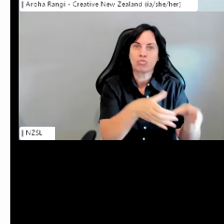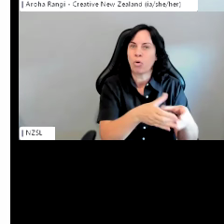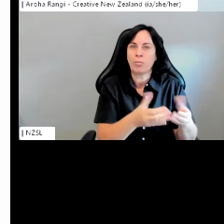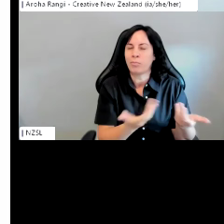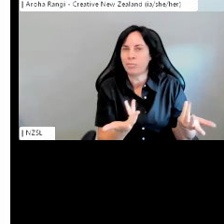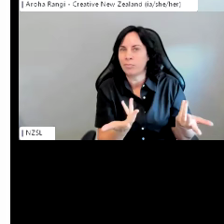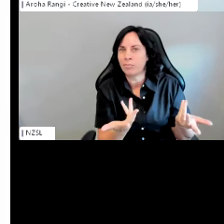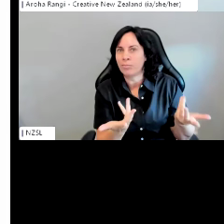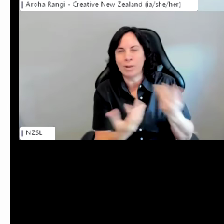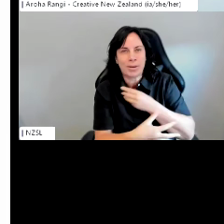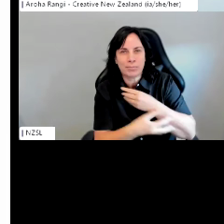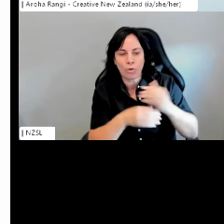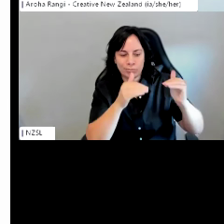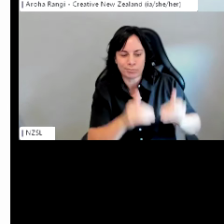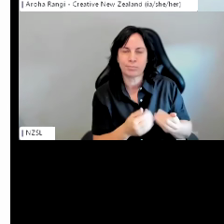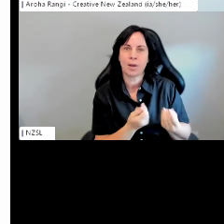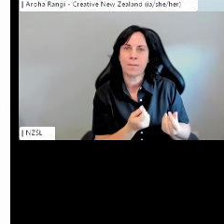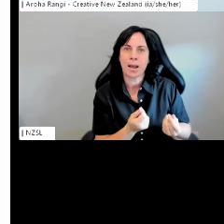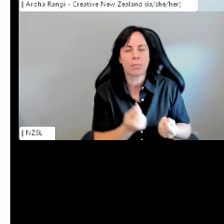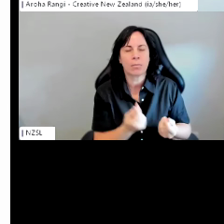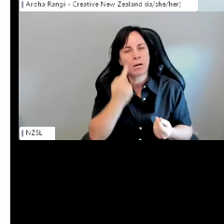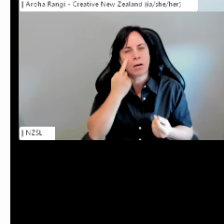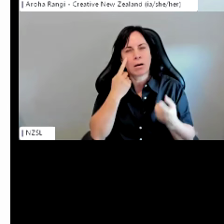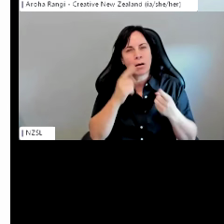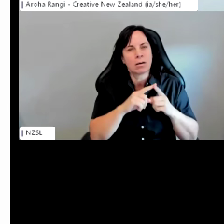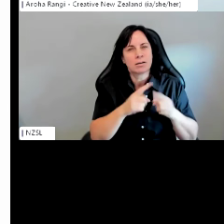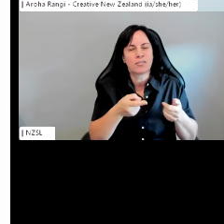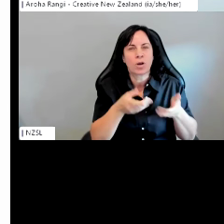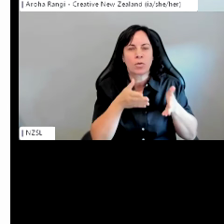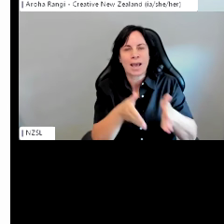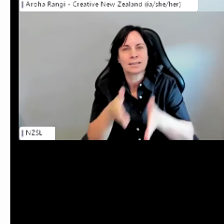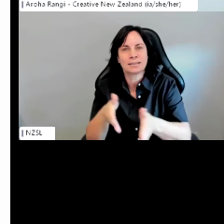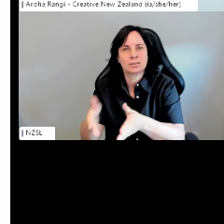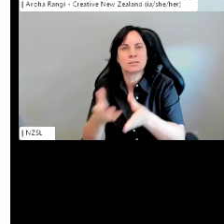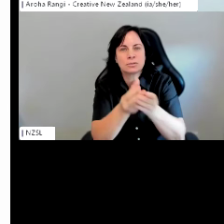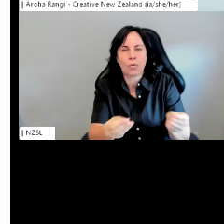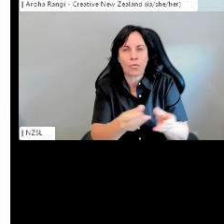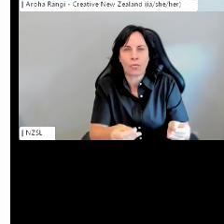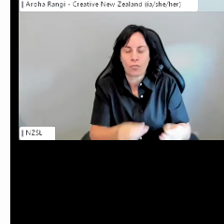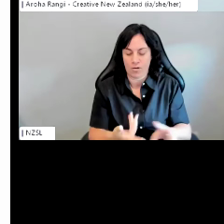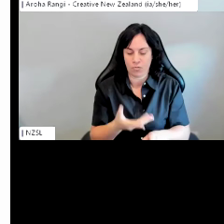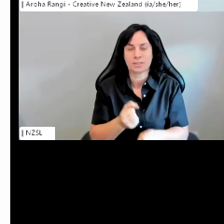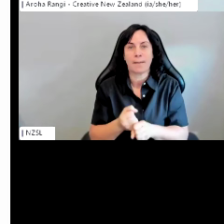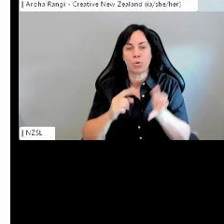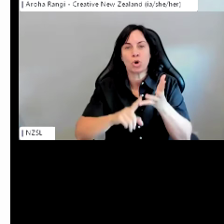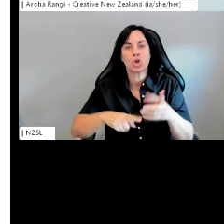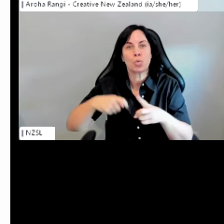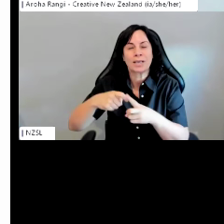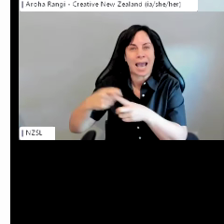at other solutions. We can see in a lot of other markets, the UK particularly, people are now going